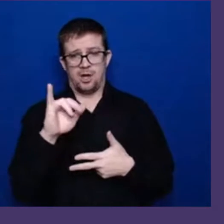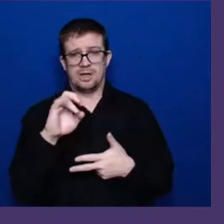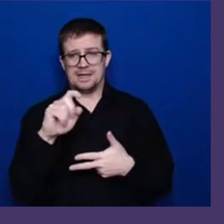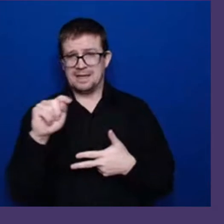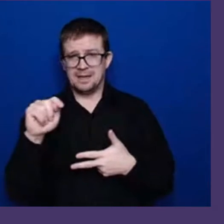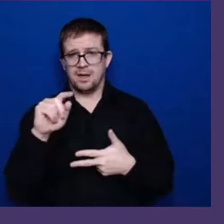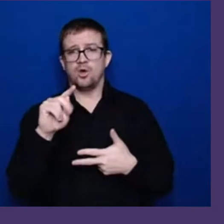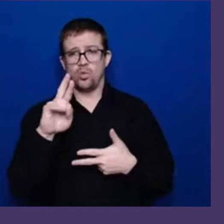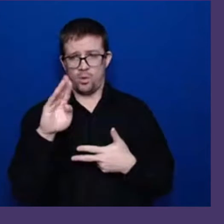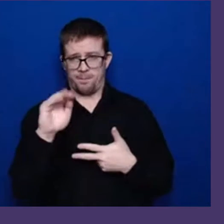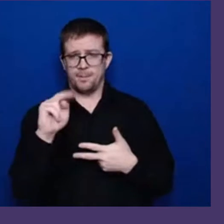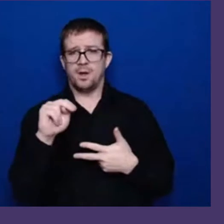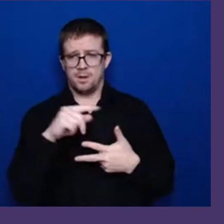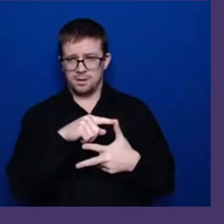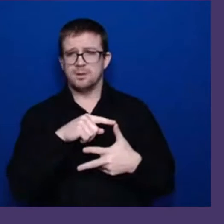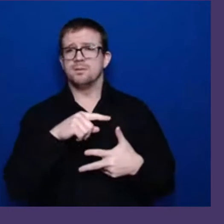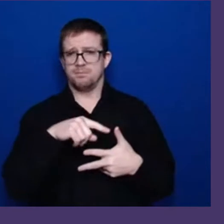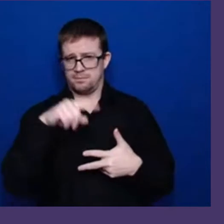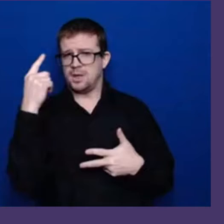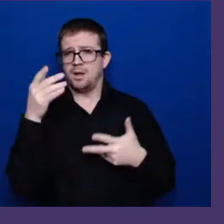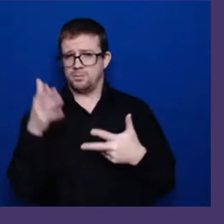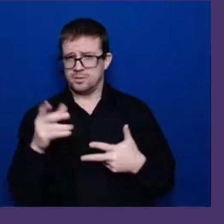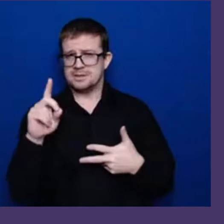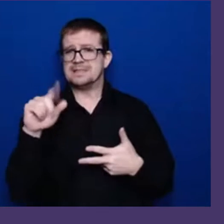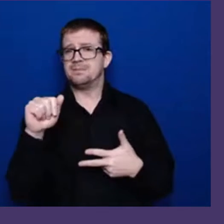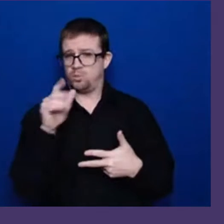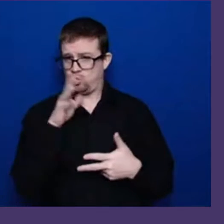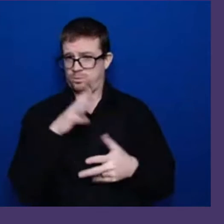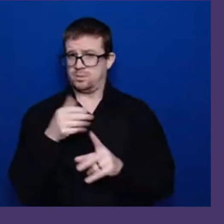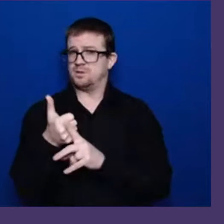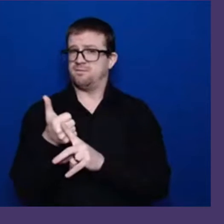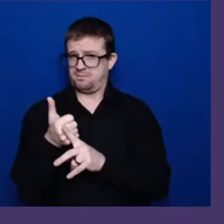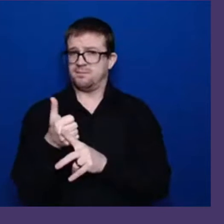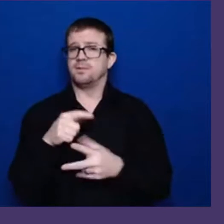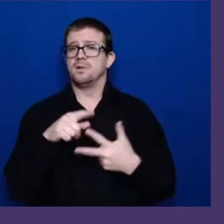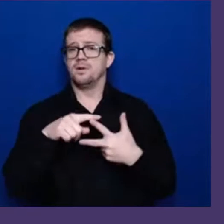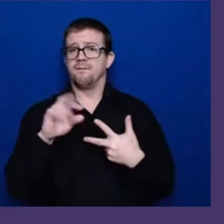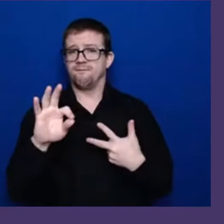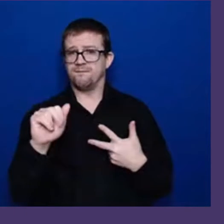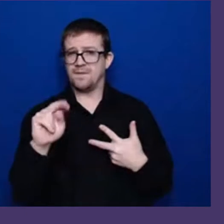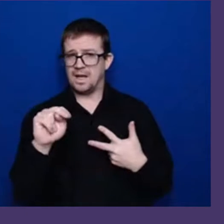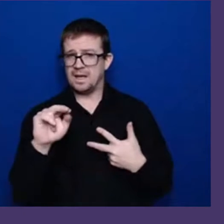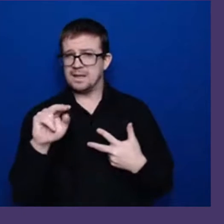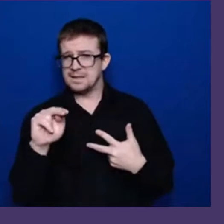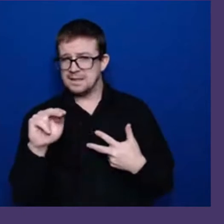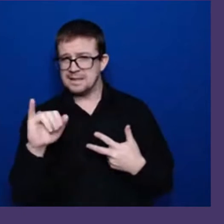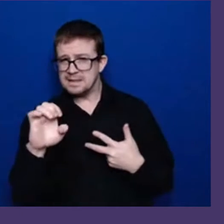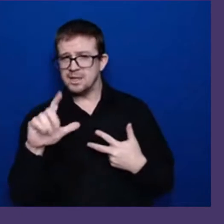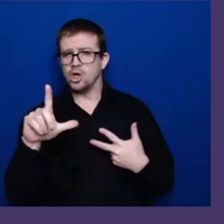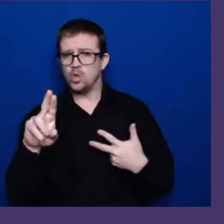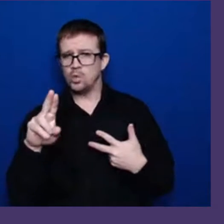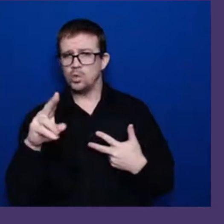I think that the legacy of Fannie Lou Hamer. I think of Imani Barbarin today.